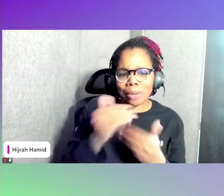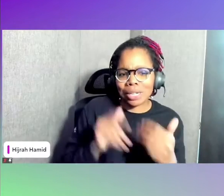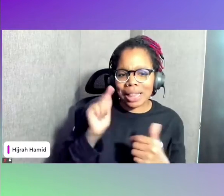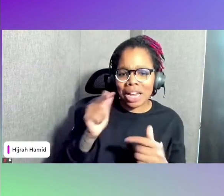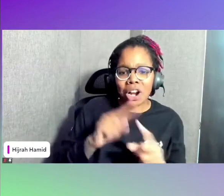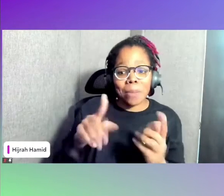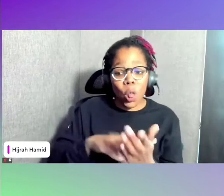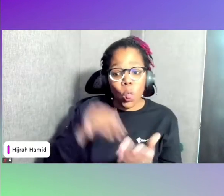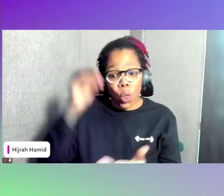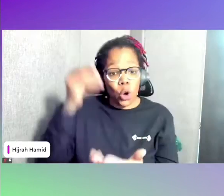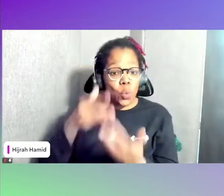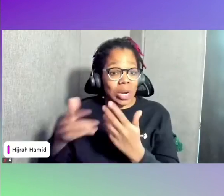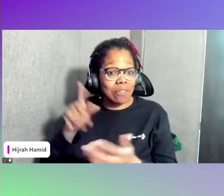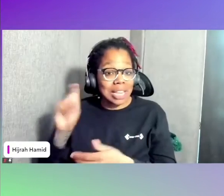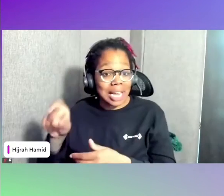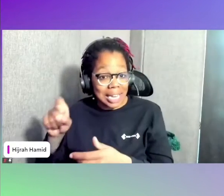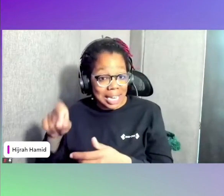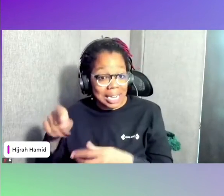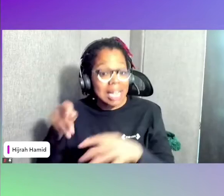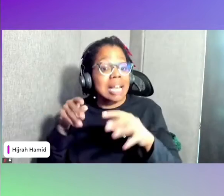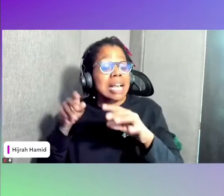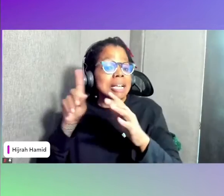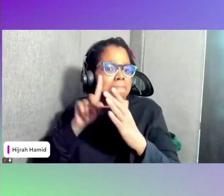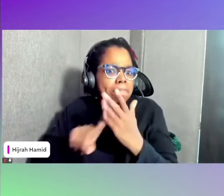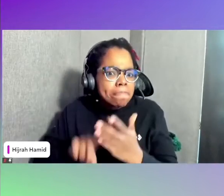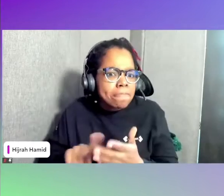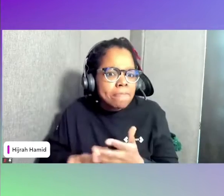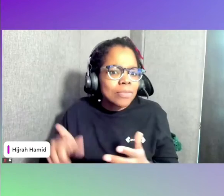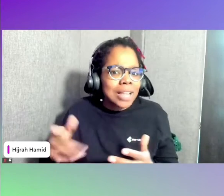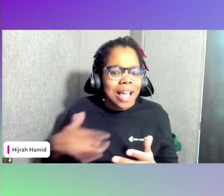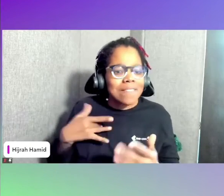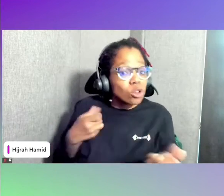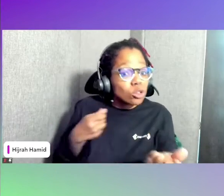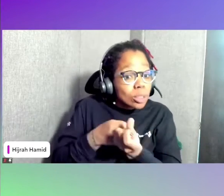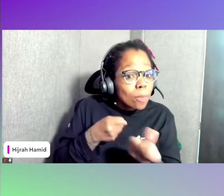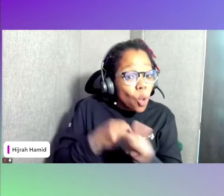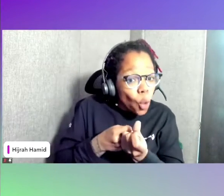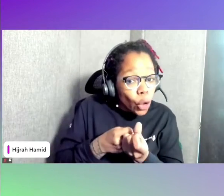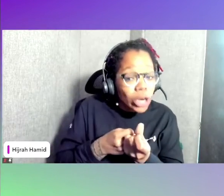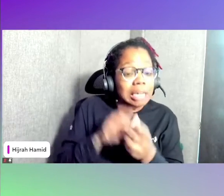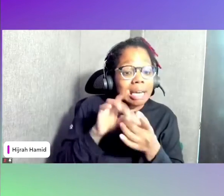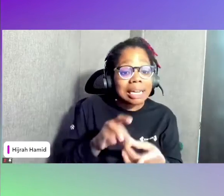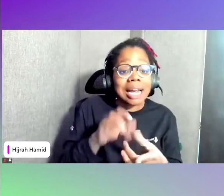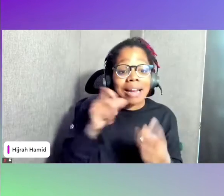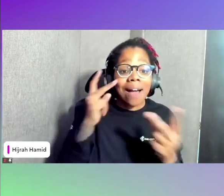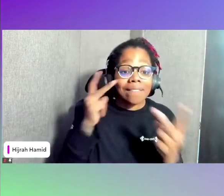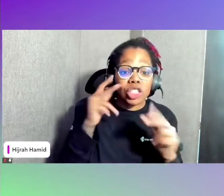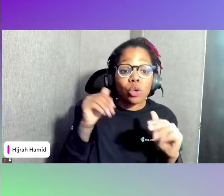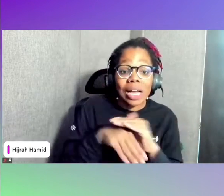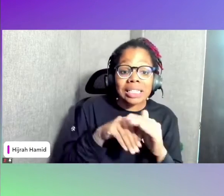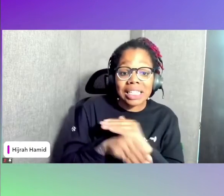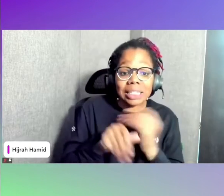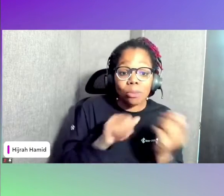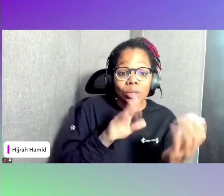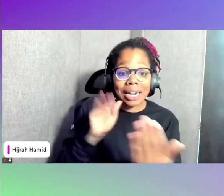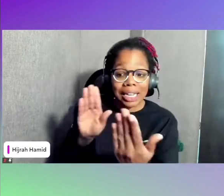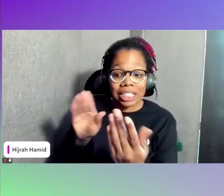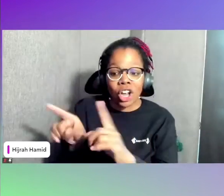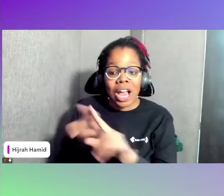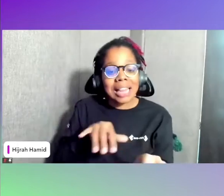these technologies that in many cases have for decades, and been around I'll tell you more about the printing processes later, but learn what they need to learn, explore, Phil